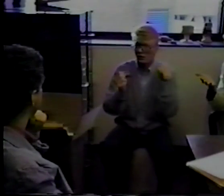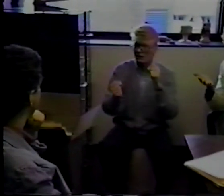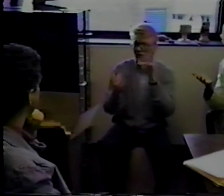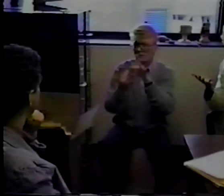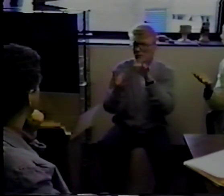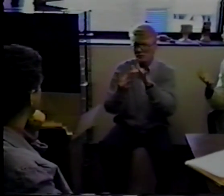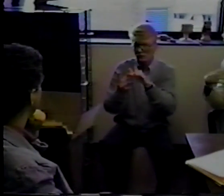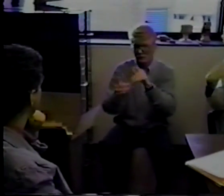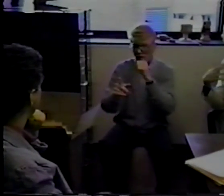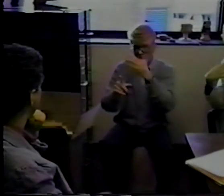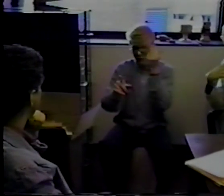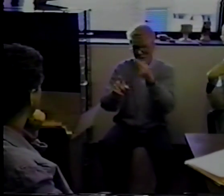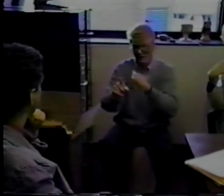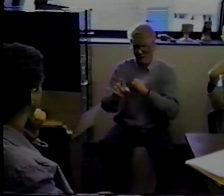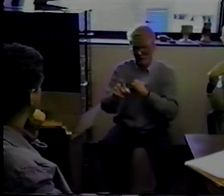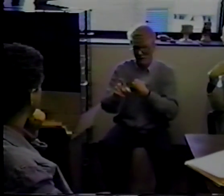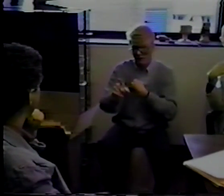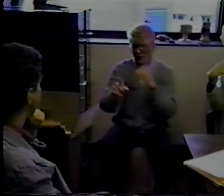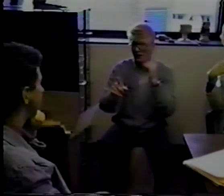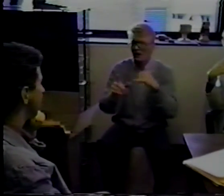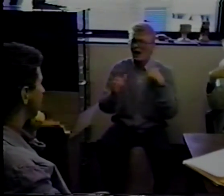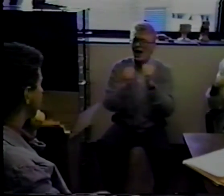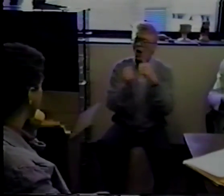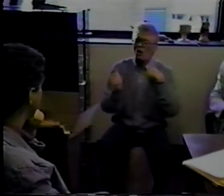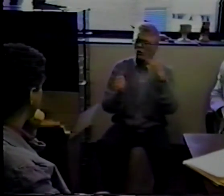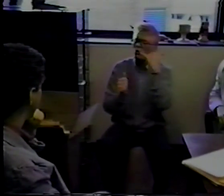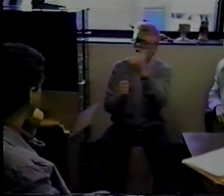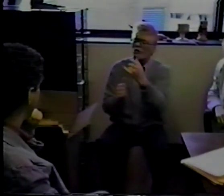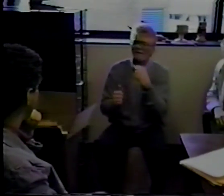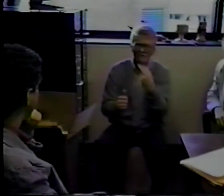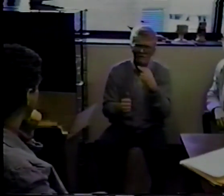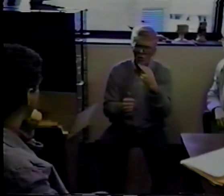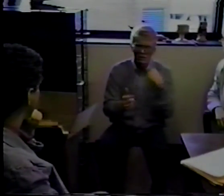because what I have on the card